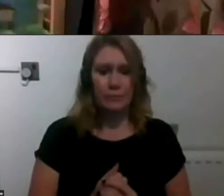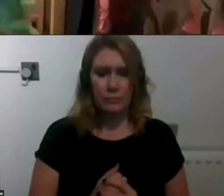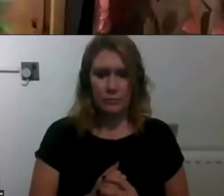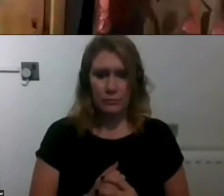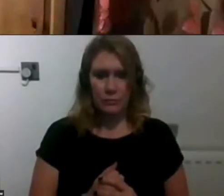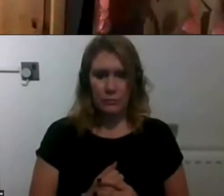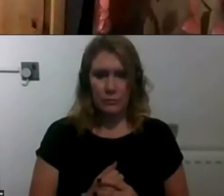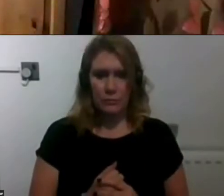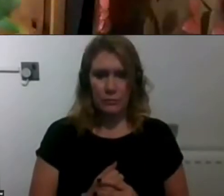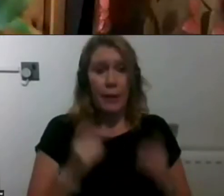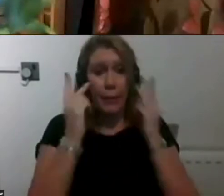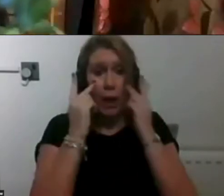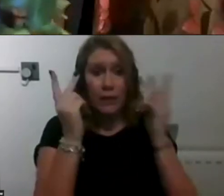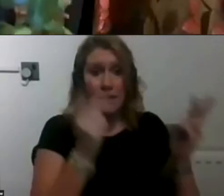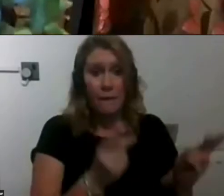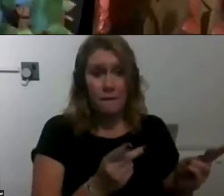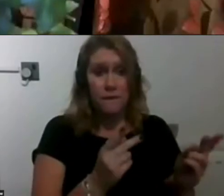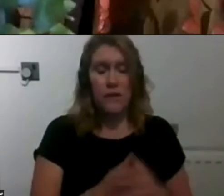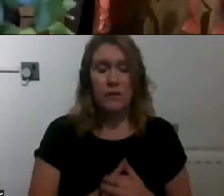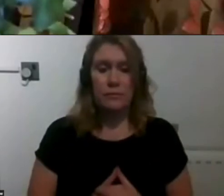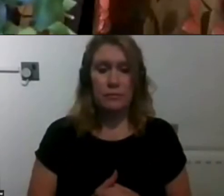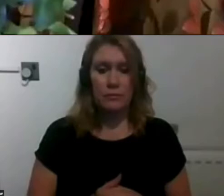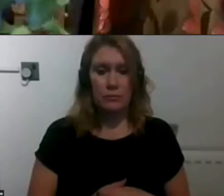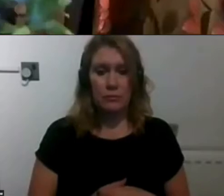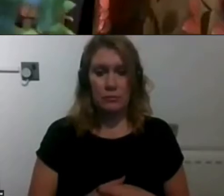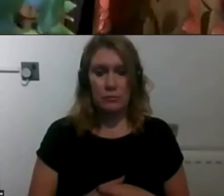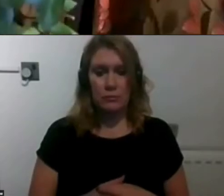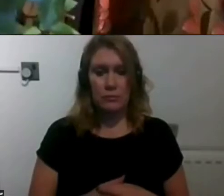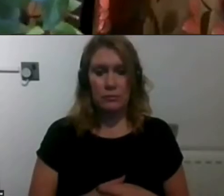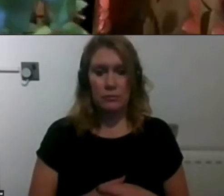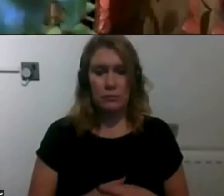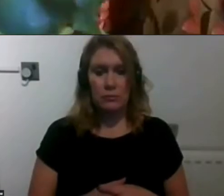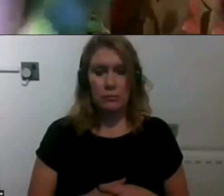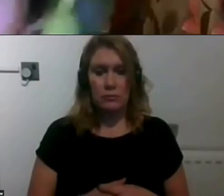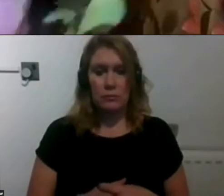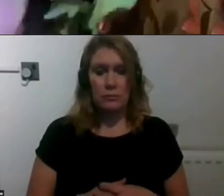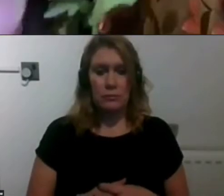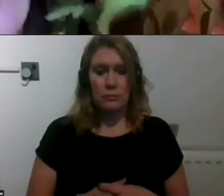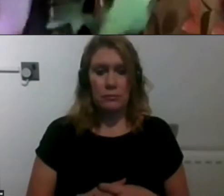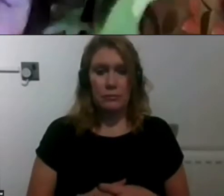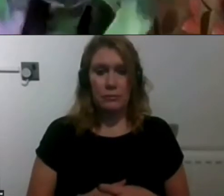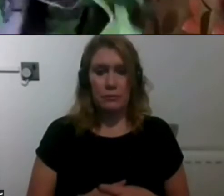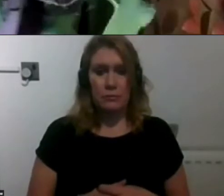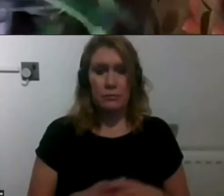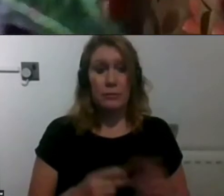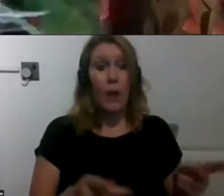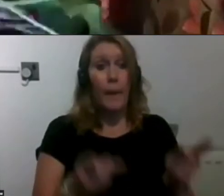happened. Just going to change my glasses